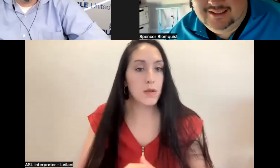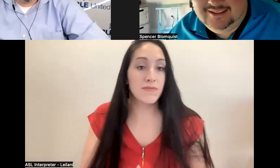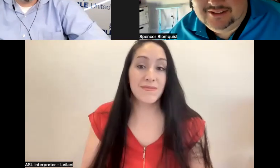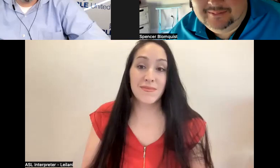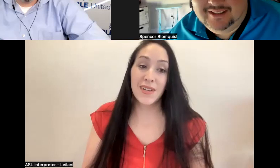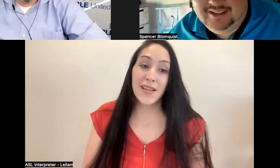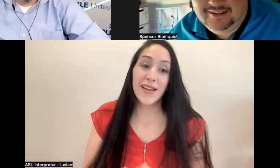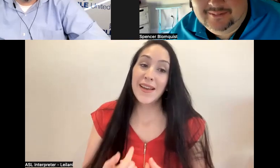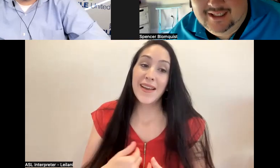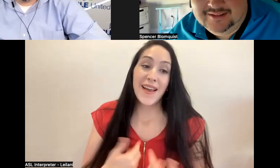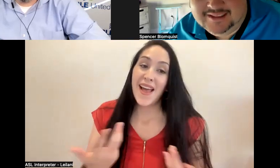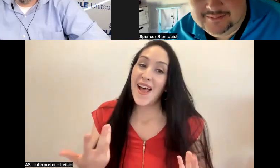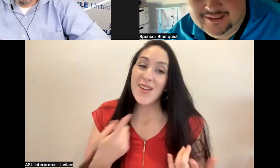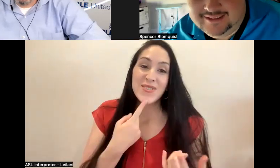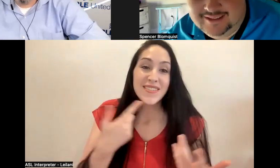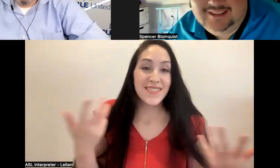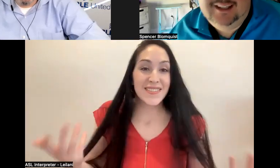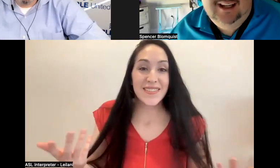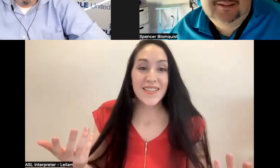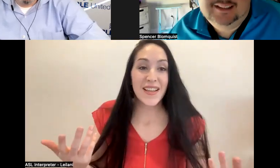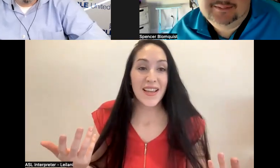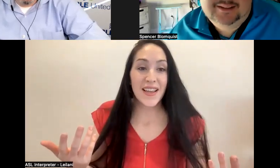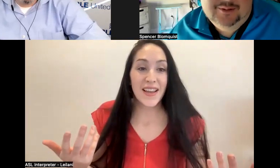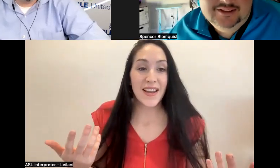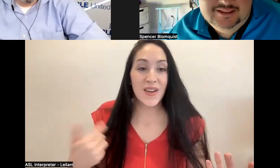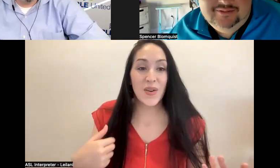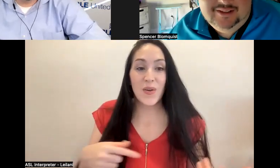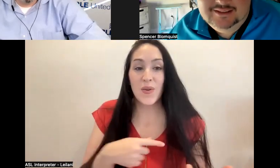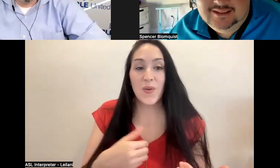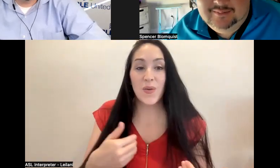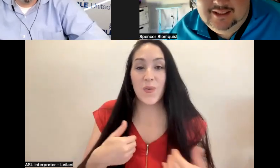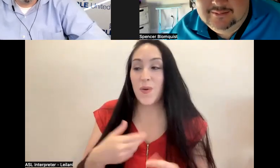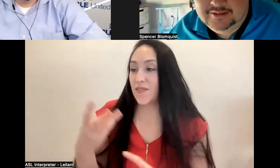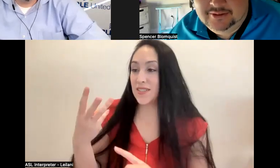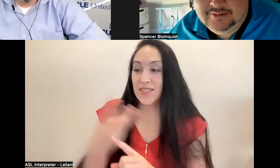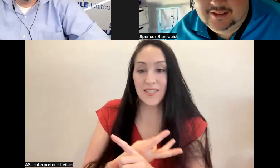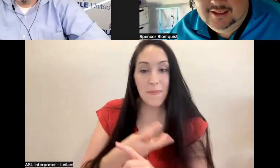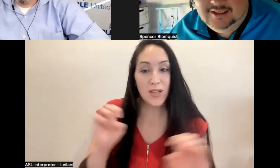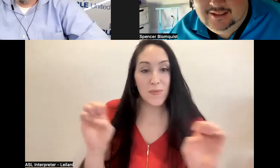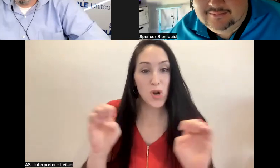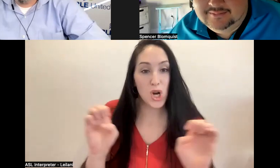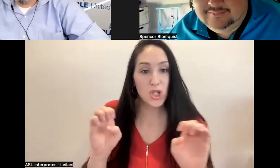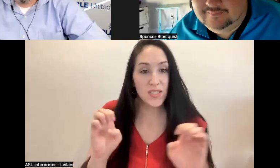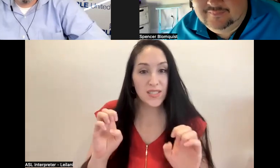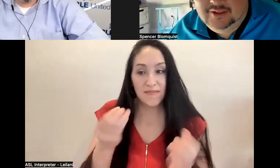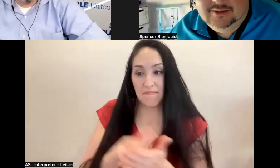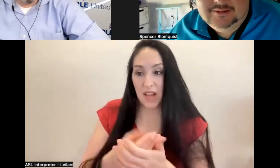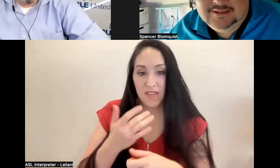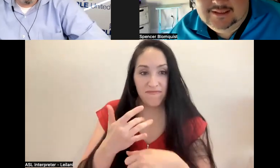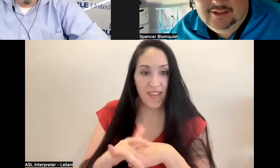11:18:45 I mean, have a 6 month, have a 6 month emergency fund be able to, you know,